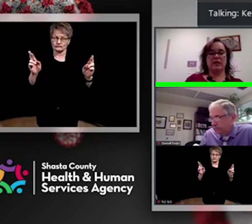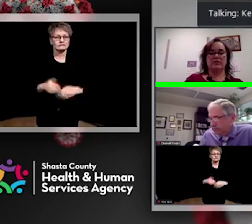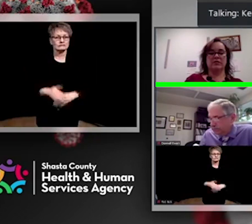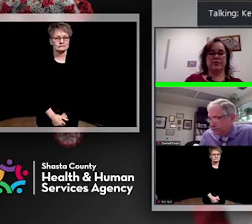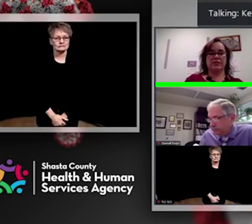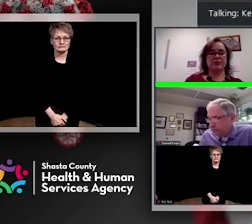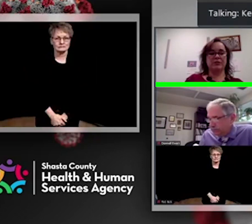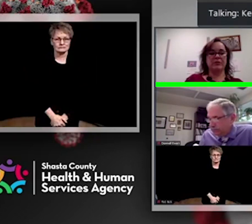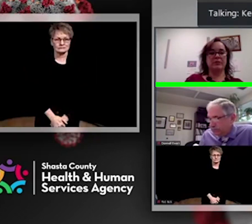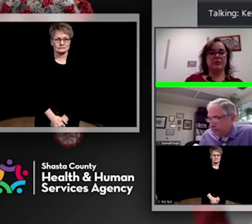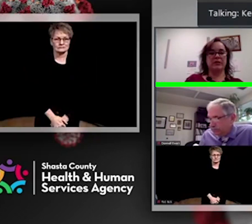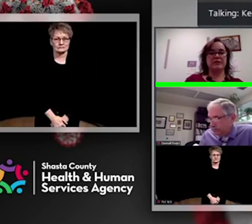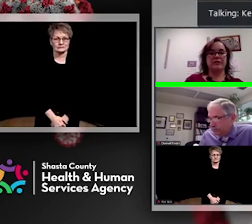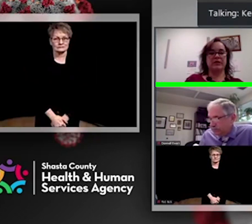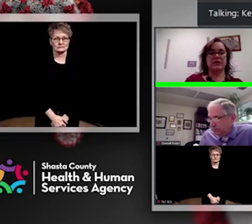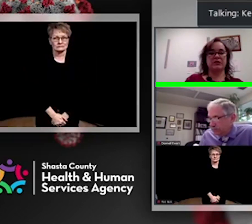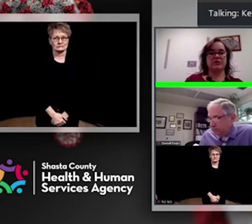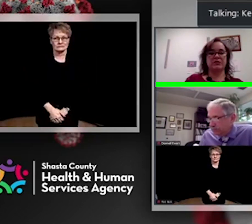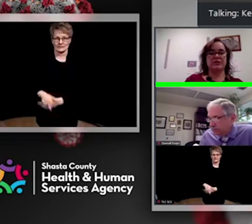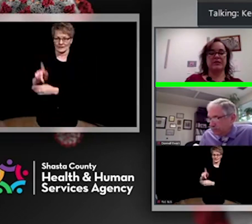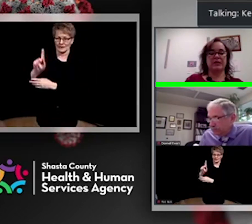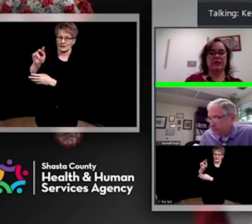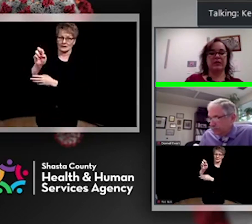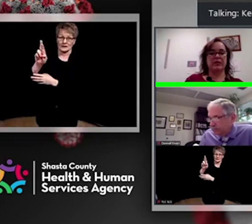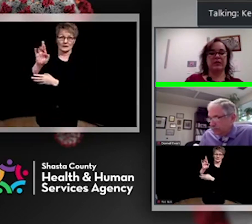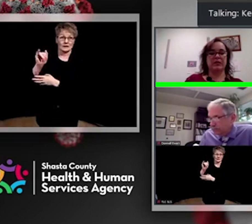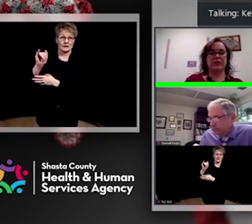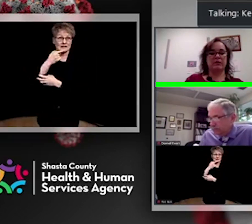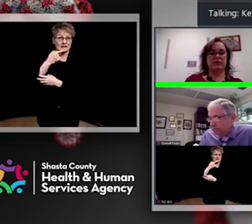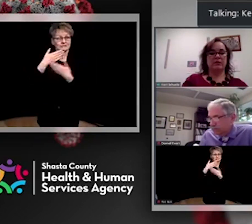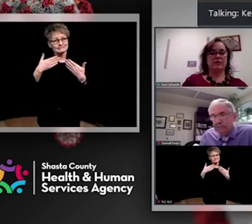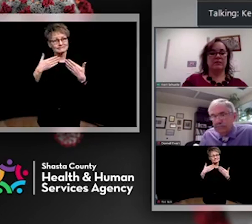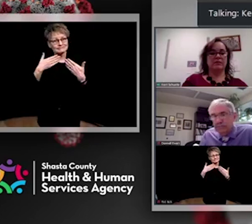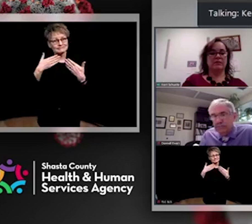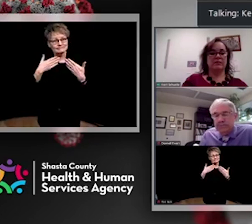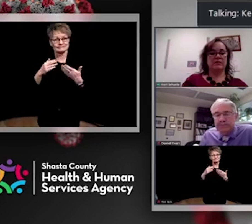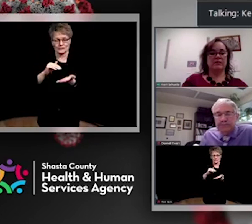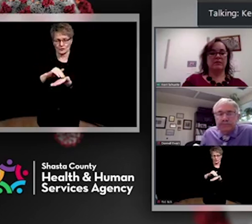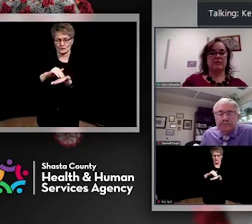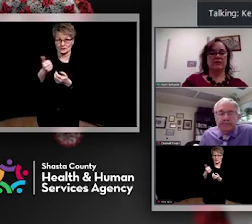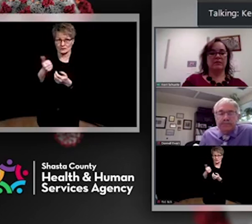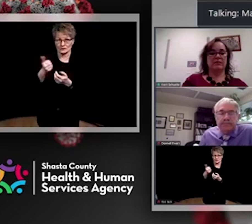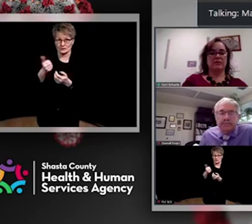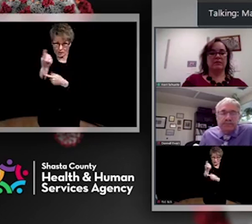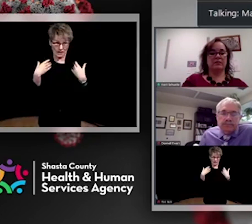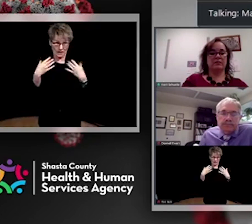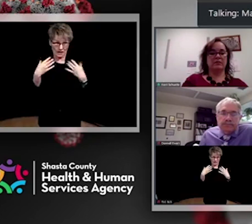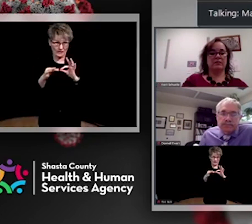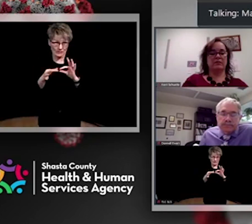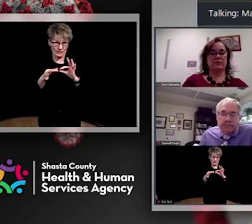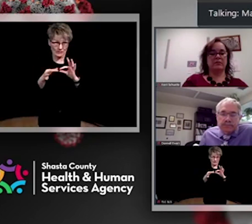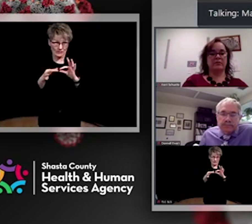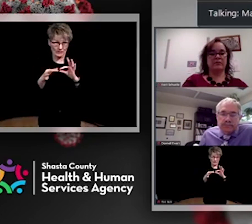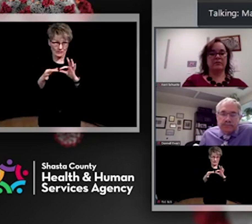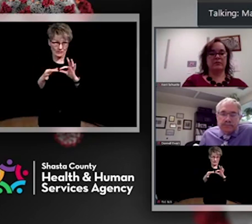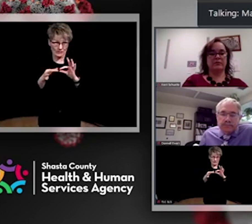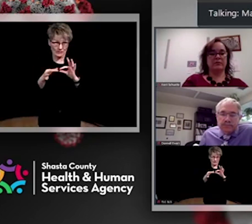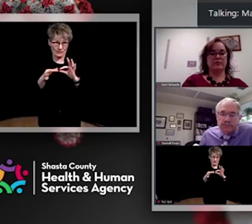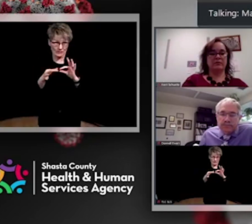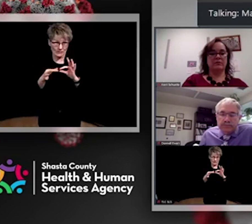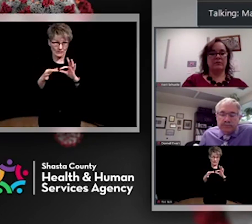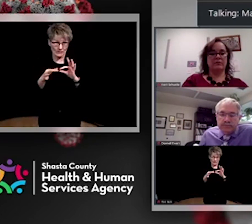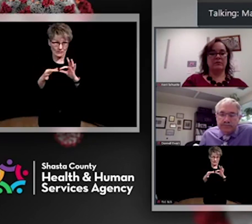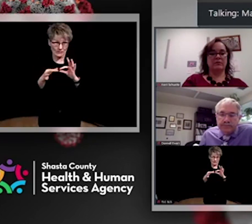Thank you. Anybody else have anything to start? We just wanted remind the community to